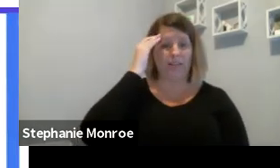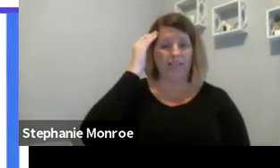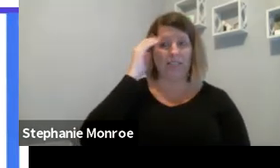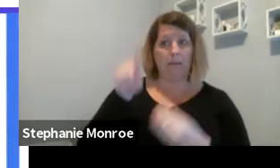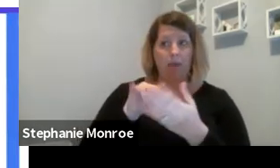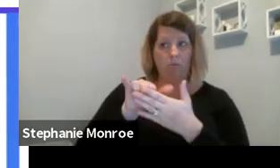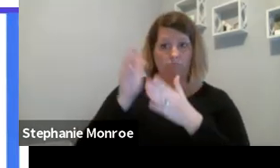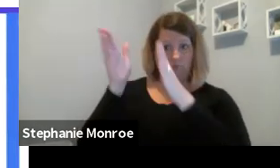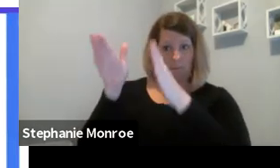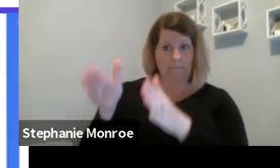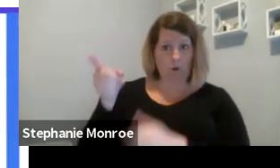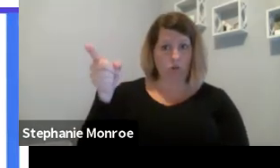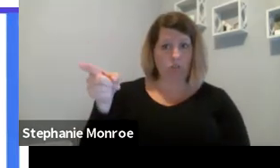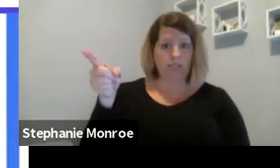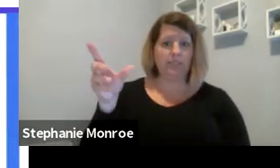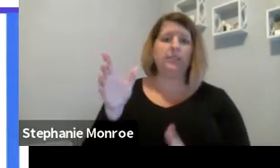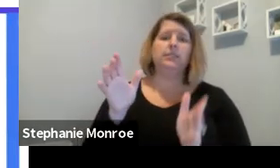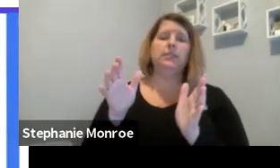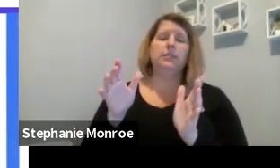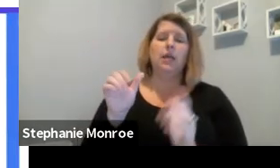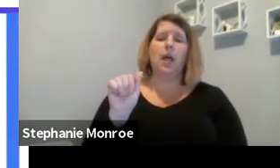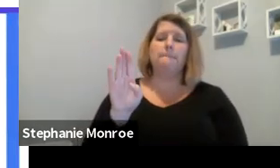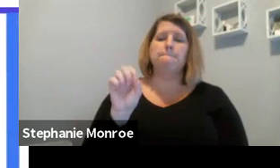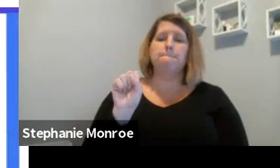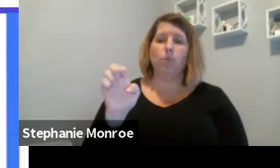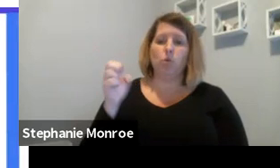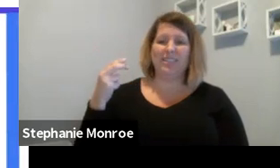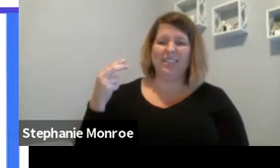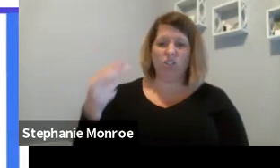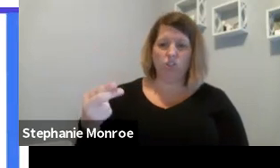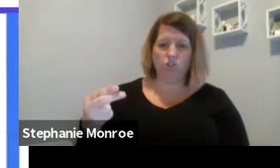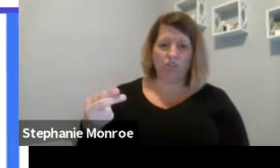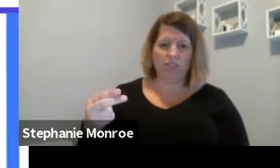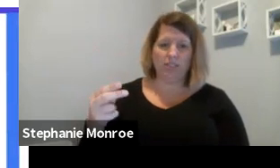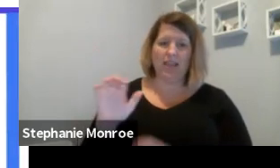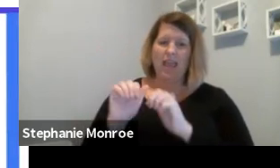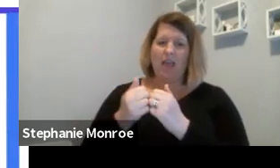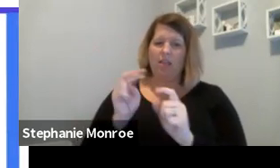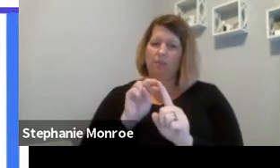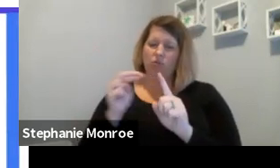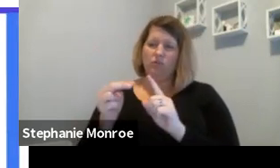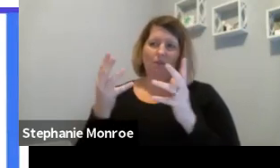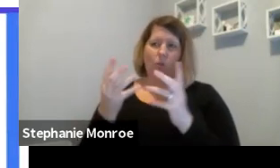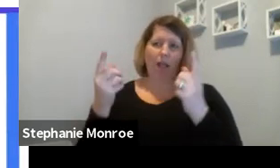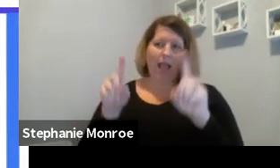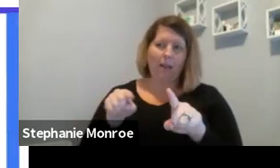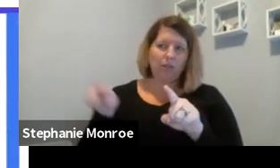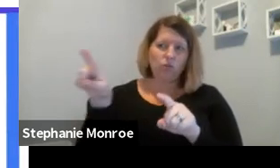about a person's abuse trauma history, how they perceive what happened to them,